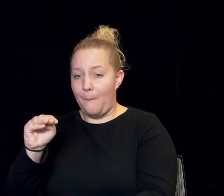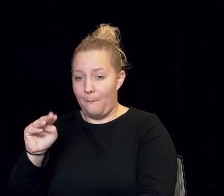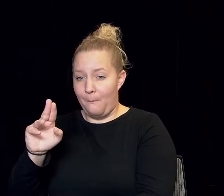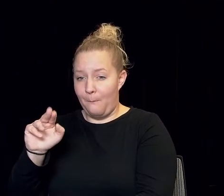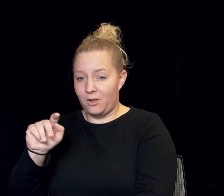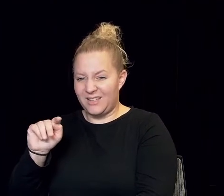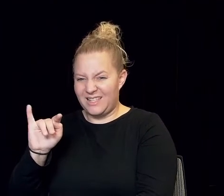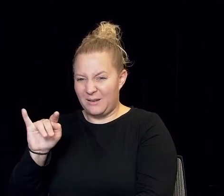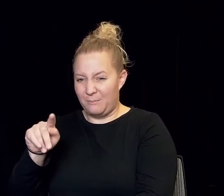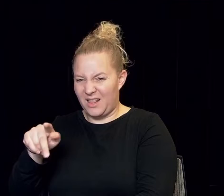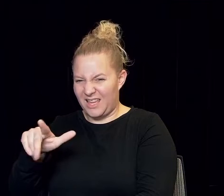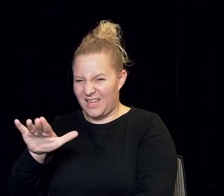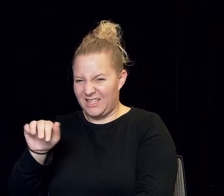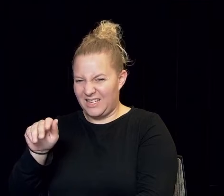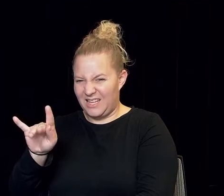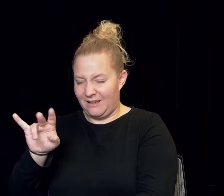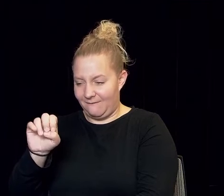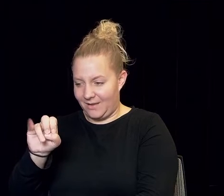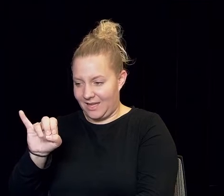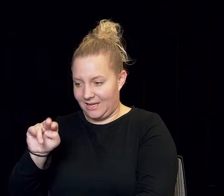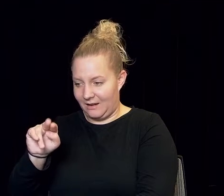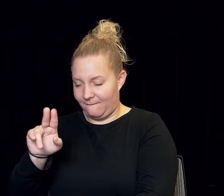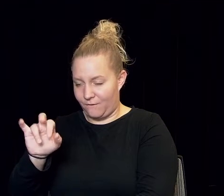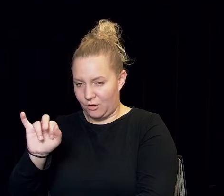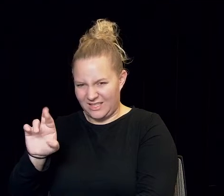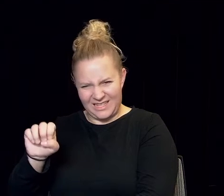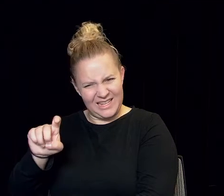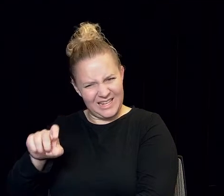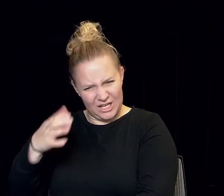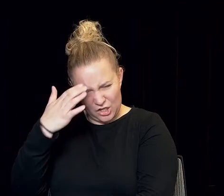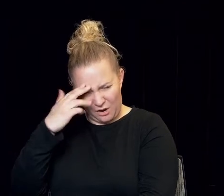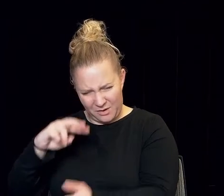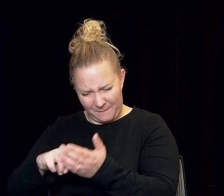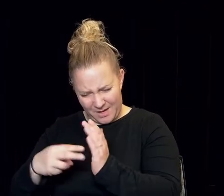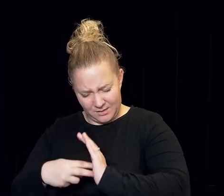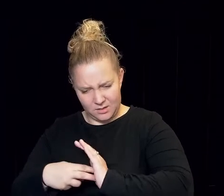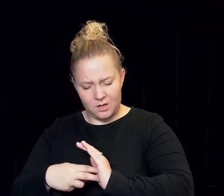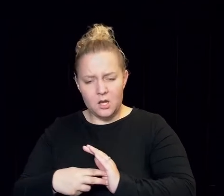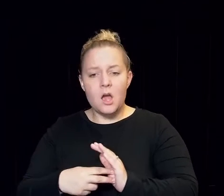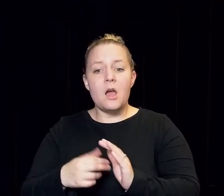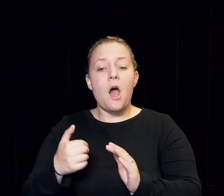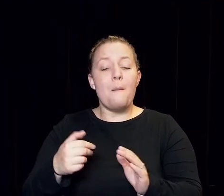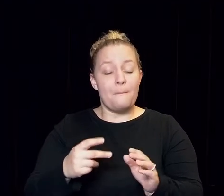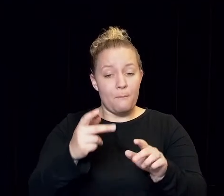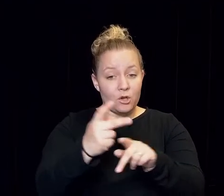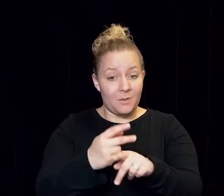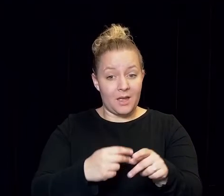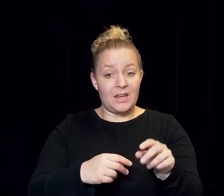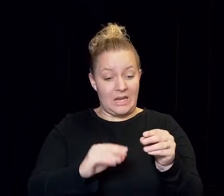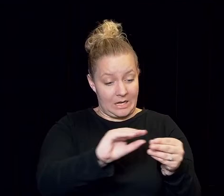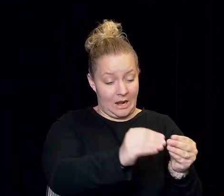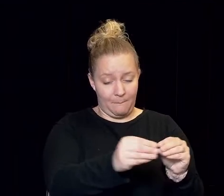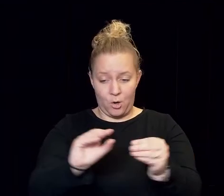right? So, I'm multiplying two things and I know that it is, is like equals, is 1.